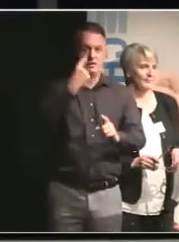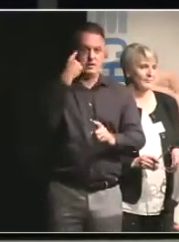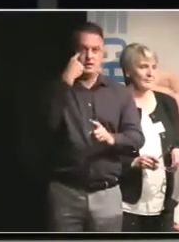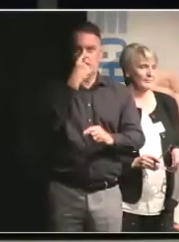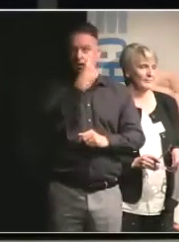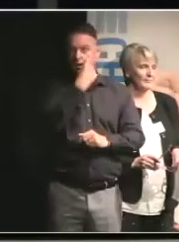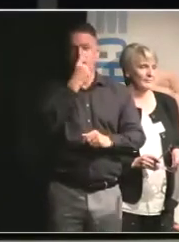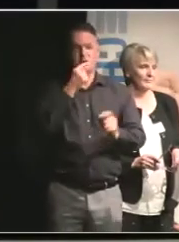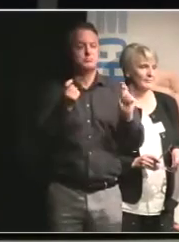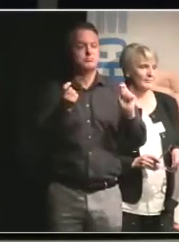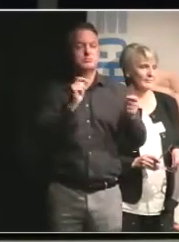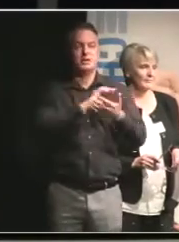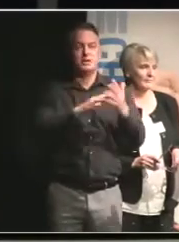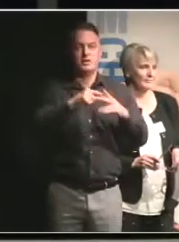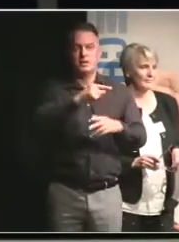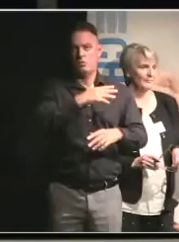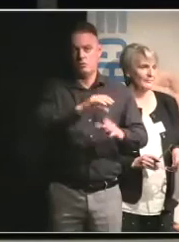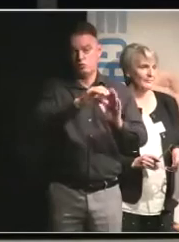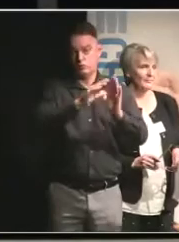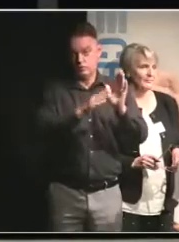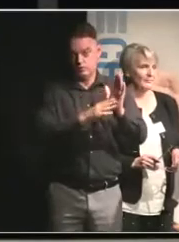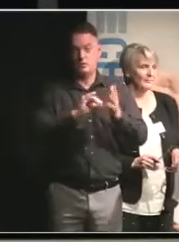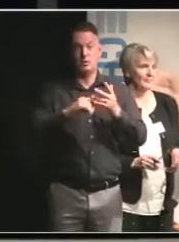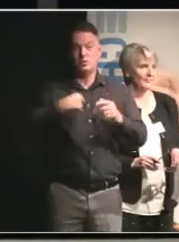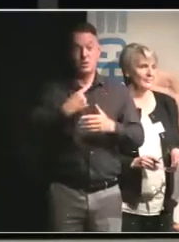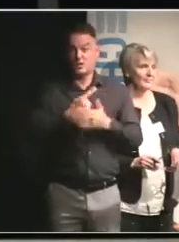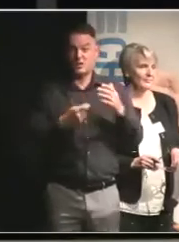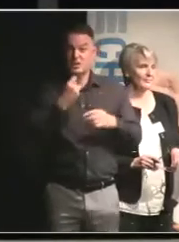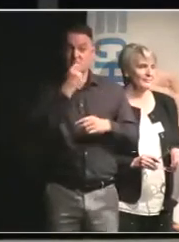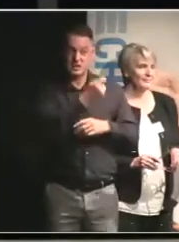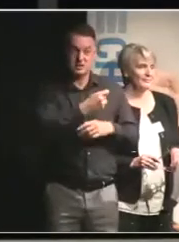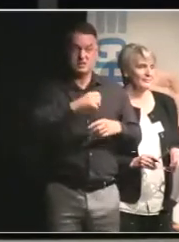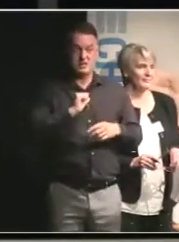their curriculum the way they want it. So all we ask is within the confines of how they see